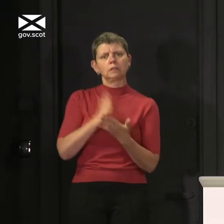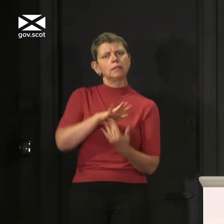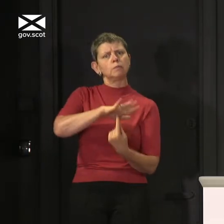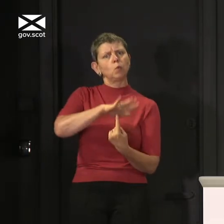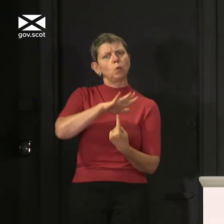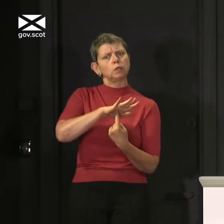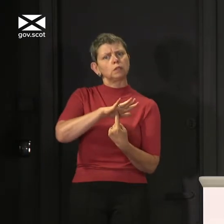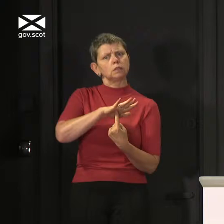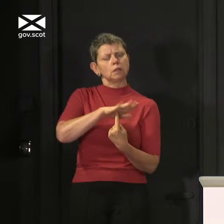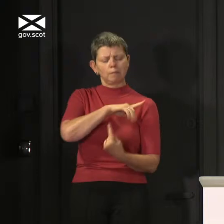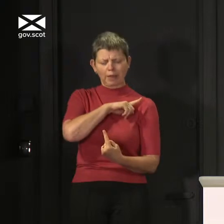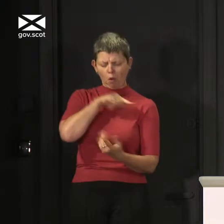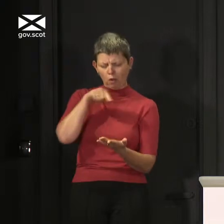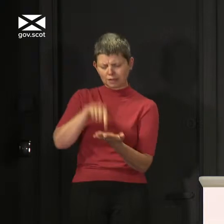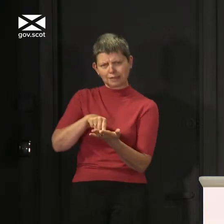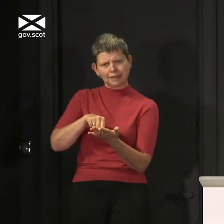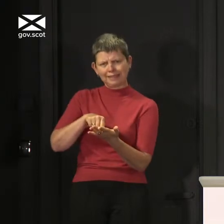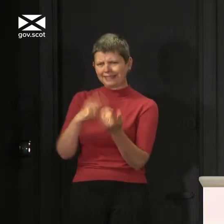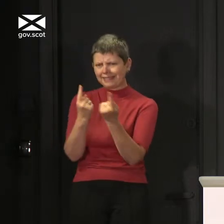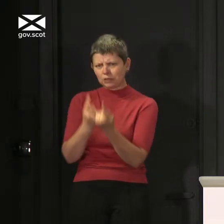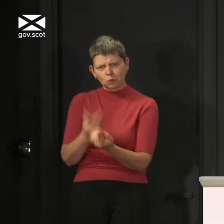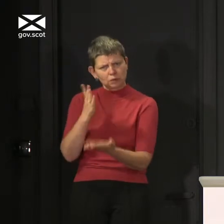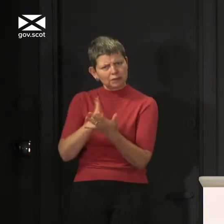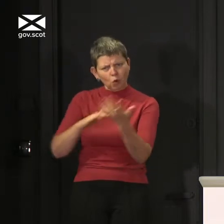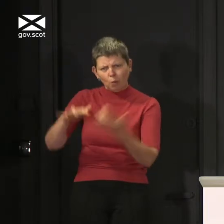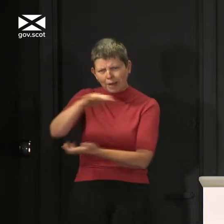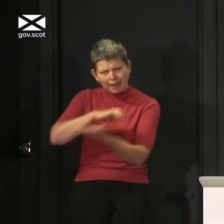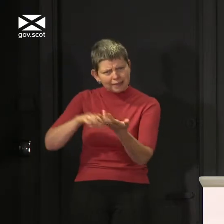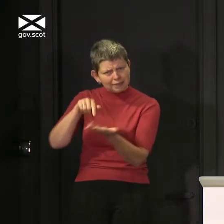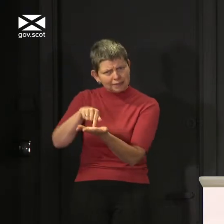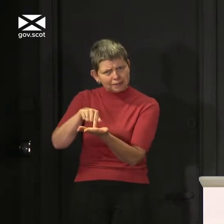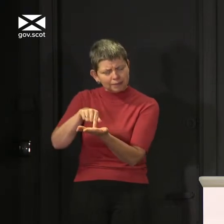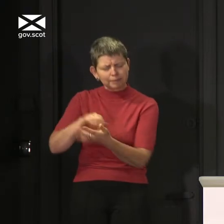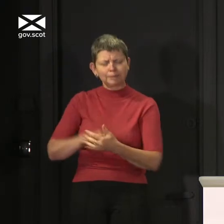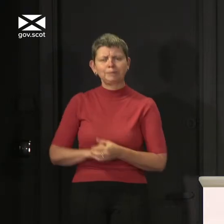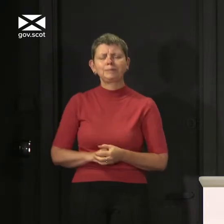complexity of the issues that we're dealing with. The first thing I want to make clear,